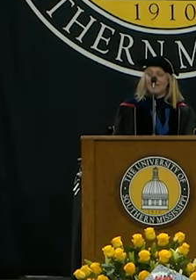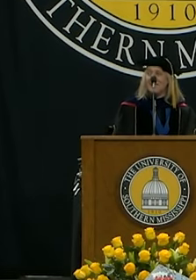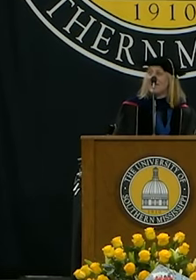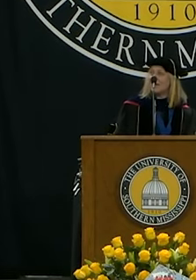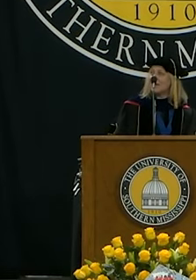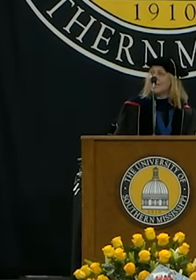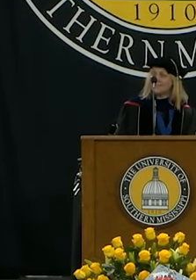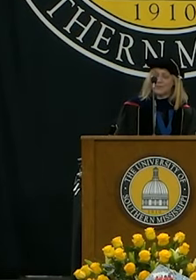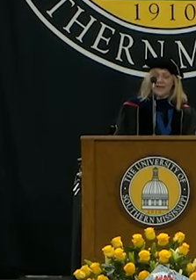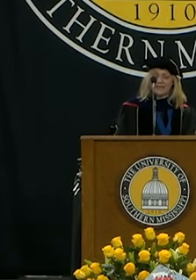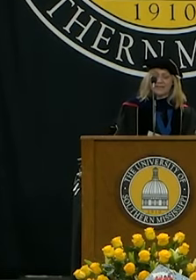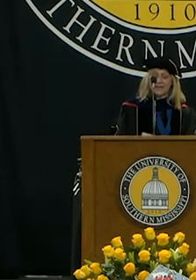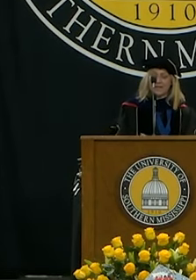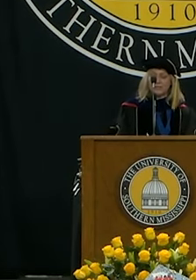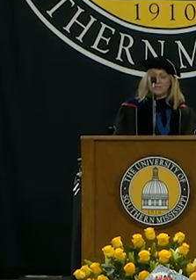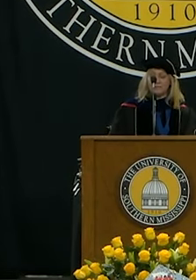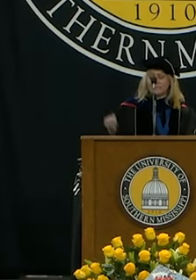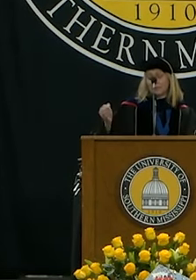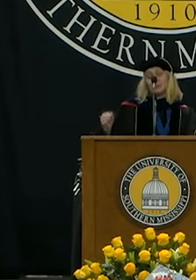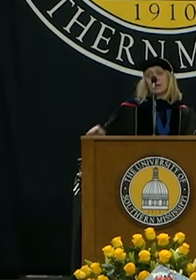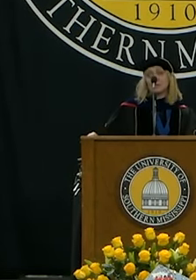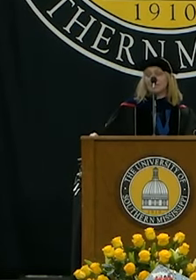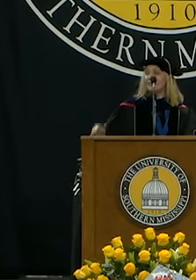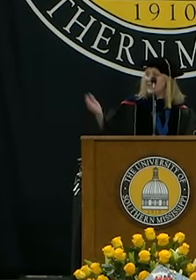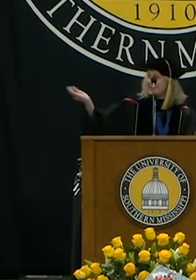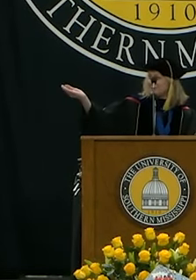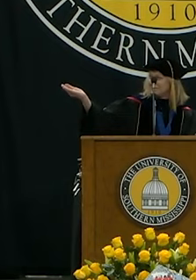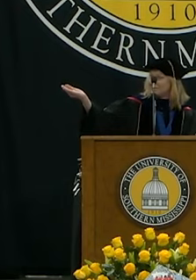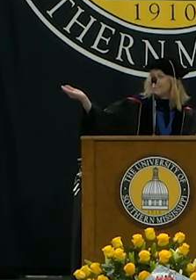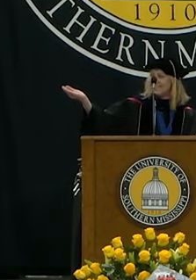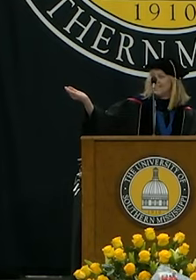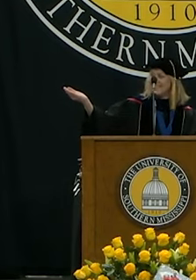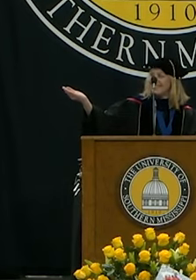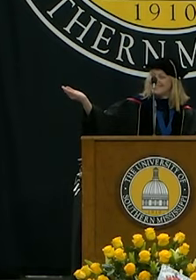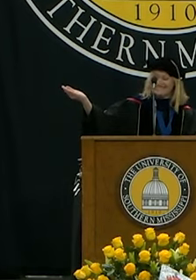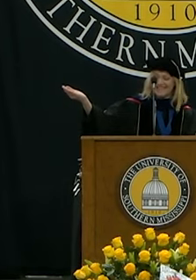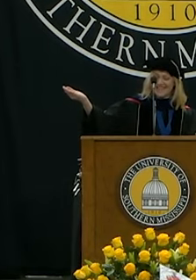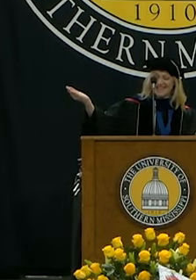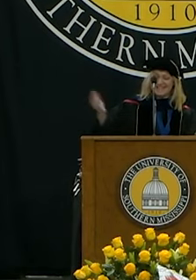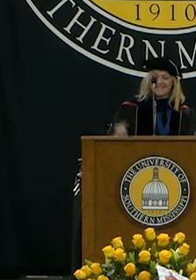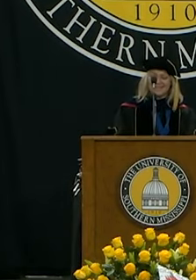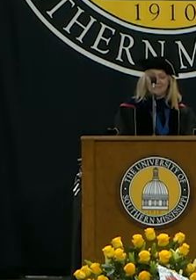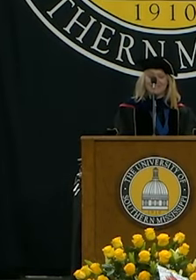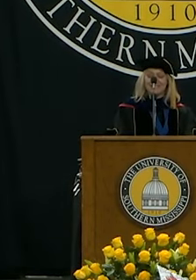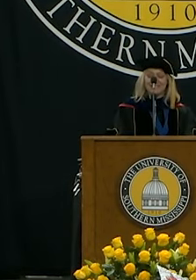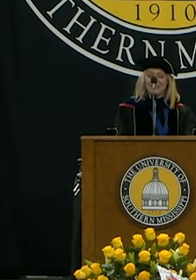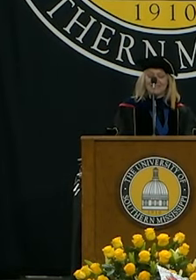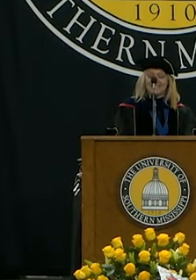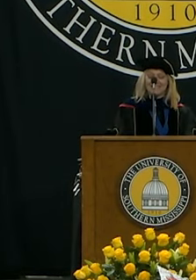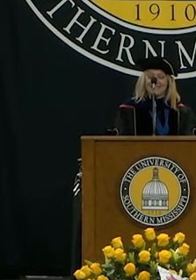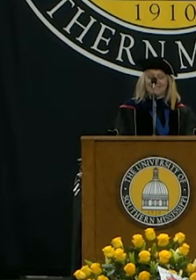Now I'd like to ask Joseph Landry Smith to stand and please remain standing.